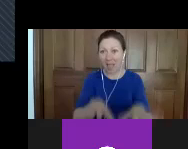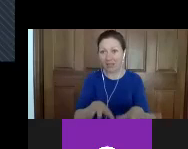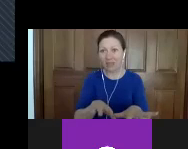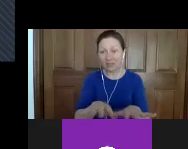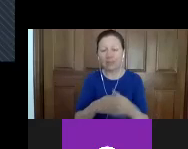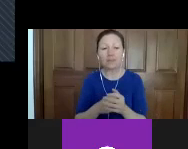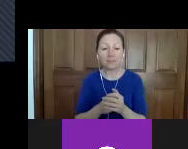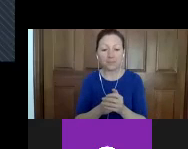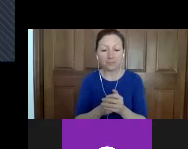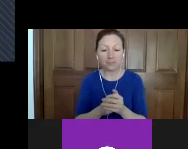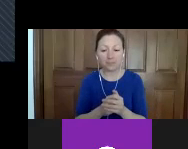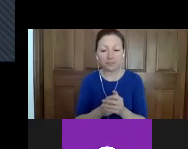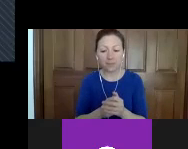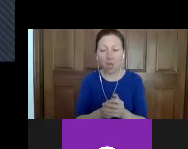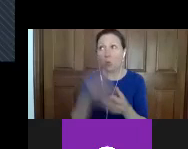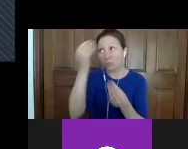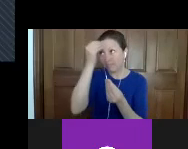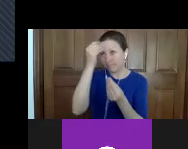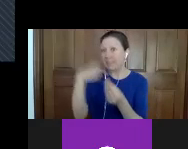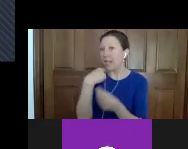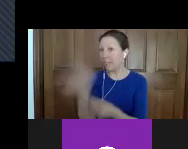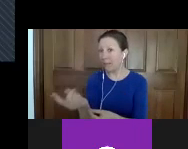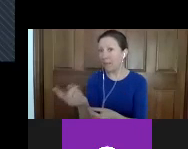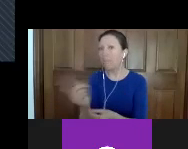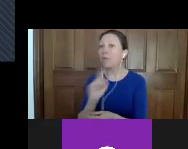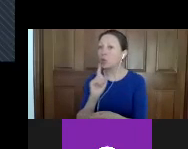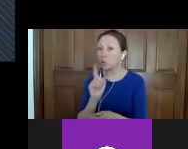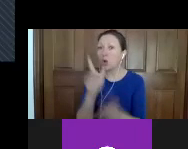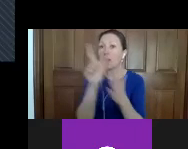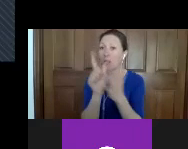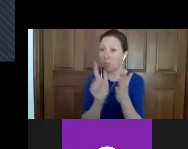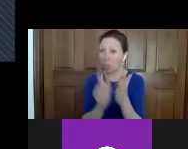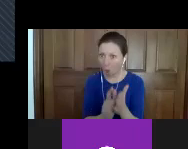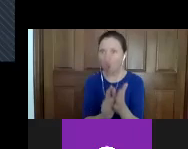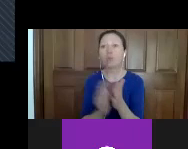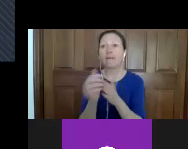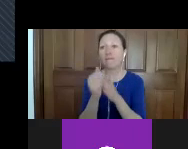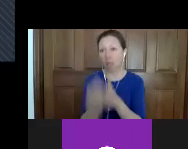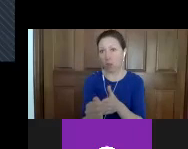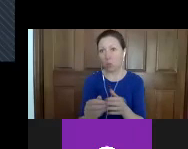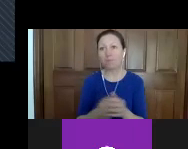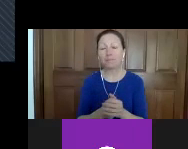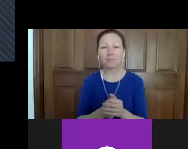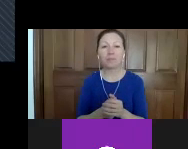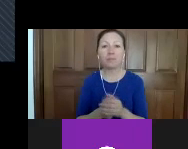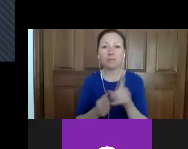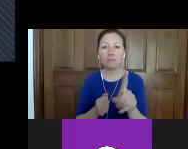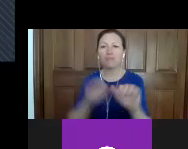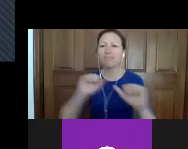the law is being followed. It does challenge assumptions. Let's be honest